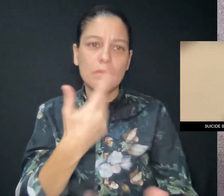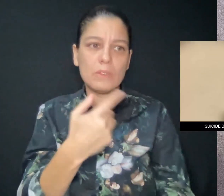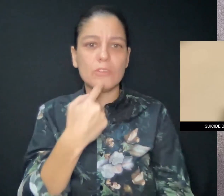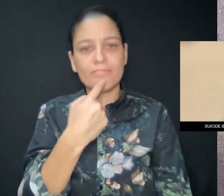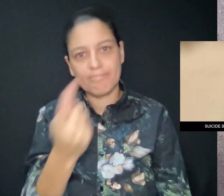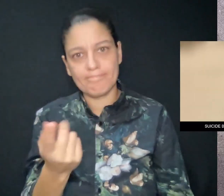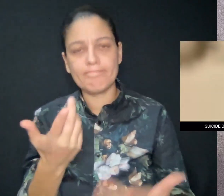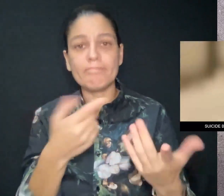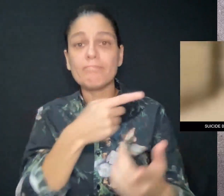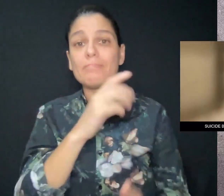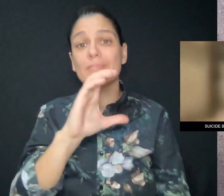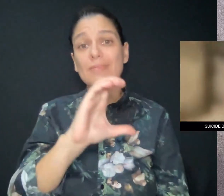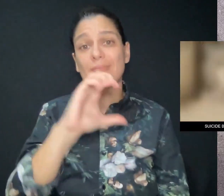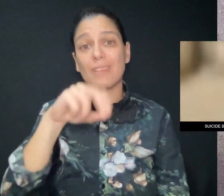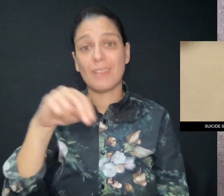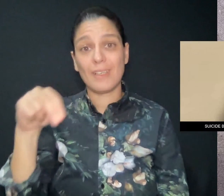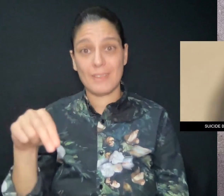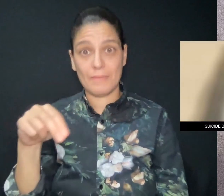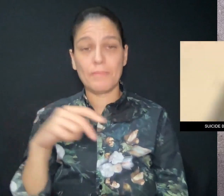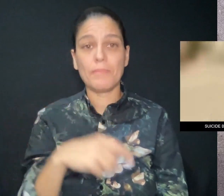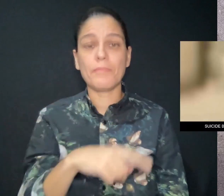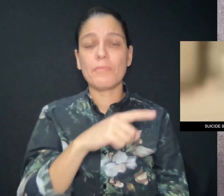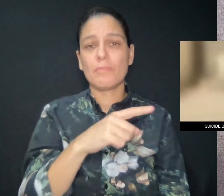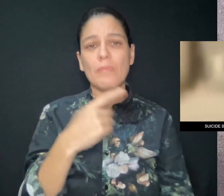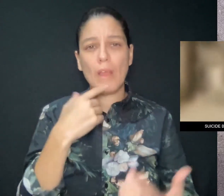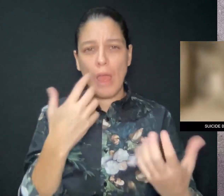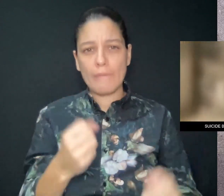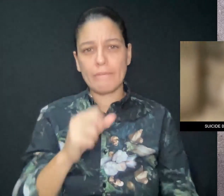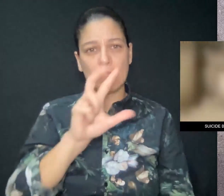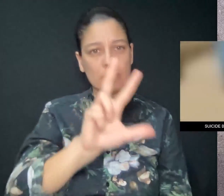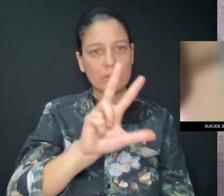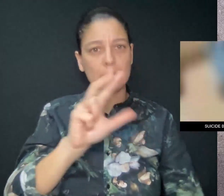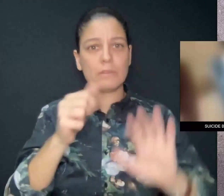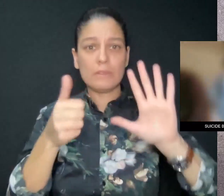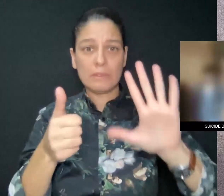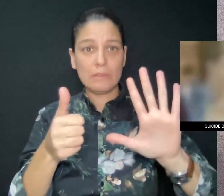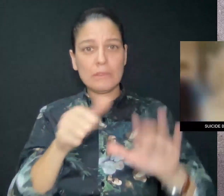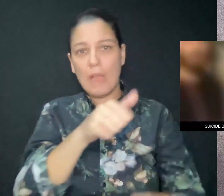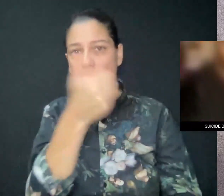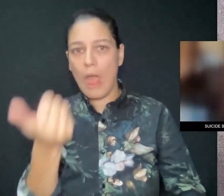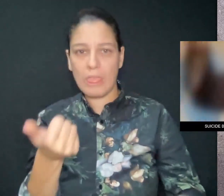according to a doctor from the hospital who spoke to CNN 36 others have also been wounded